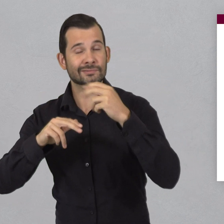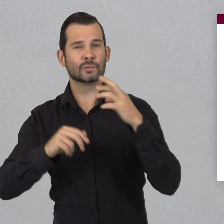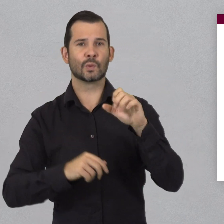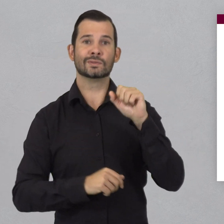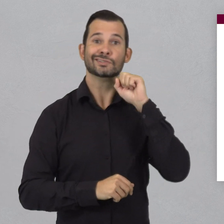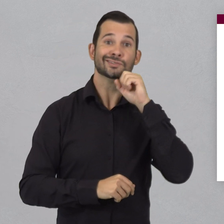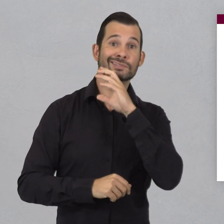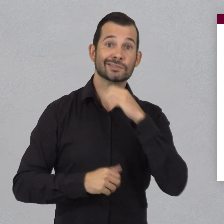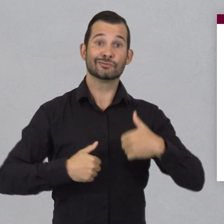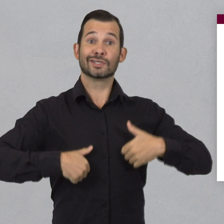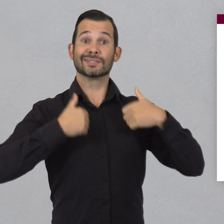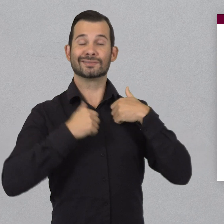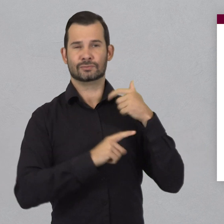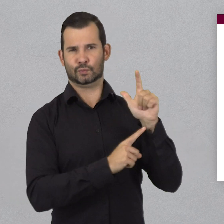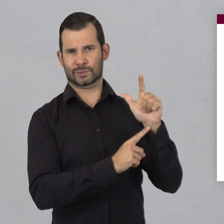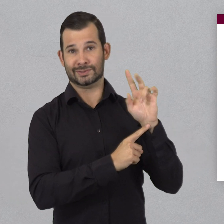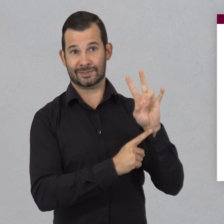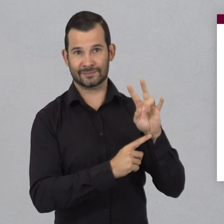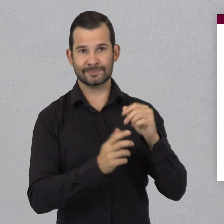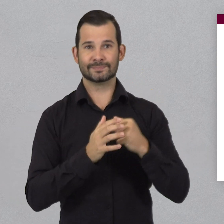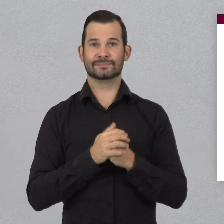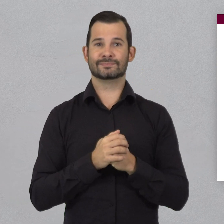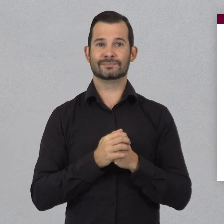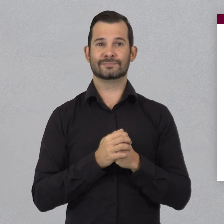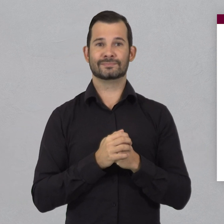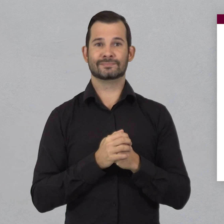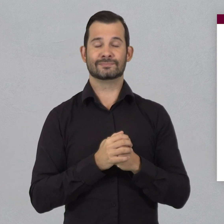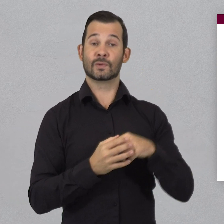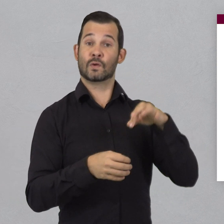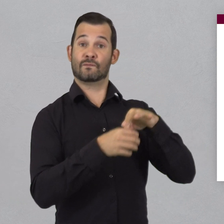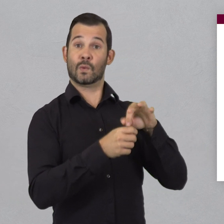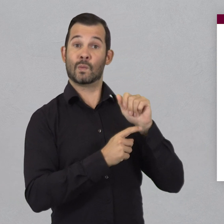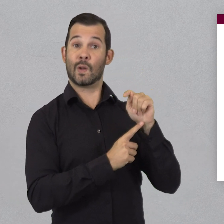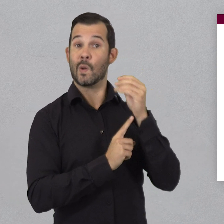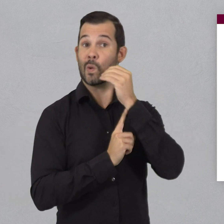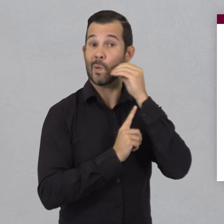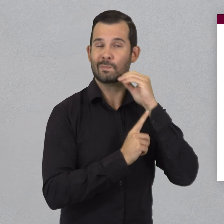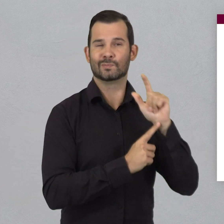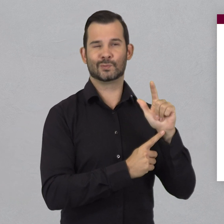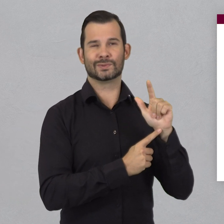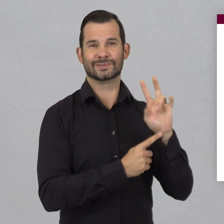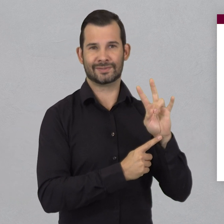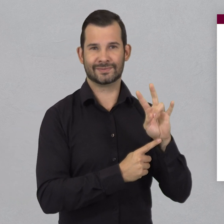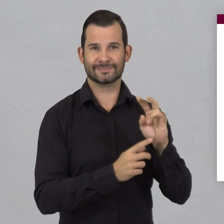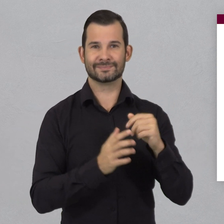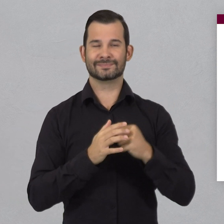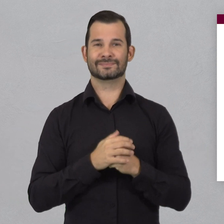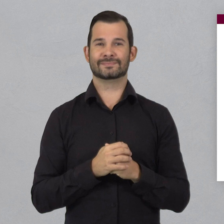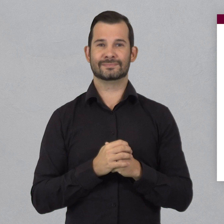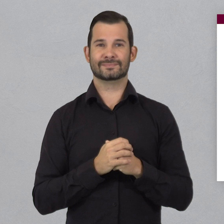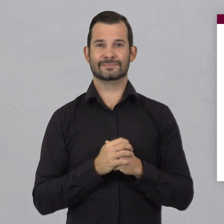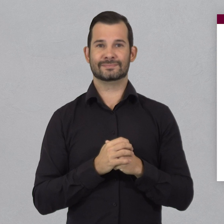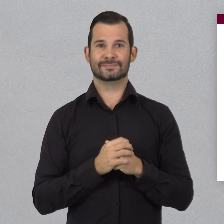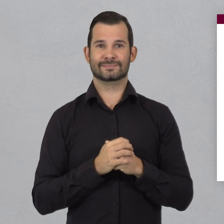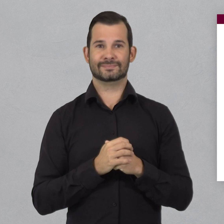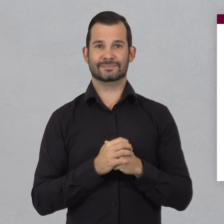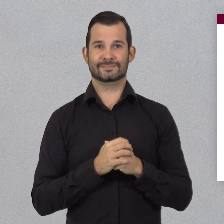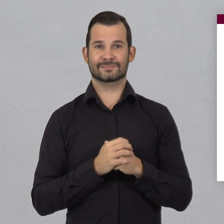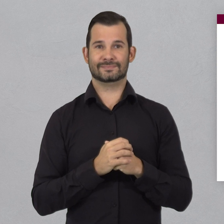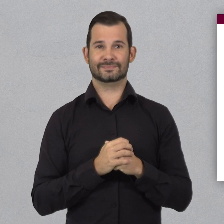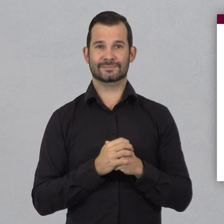seniors’ residence 27 Voting at home 27